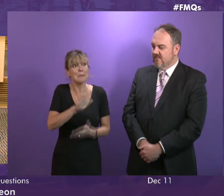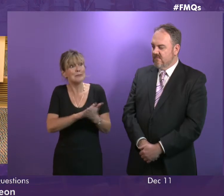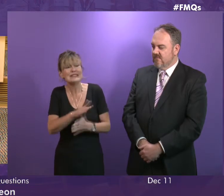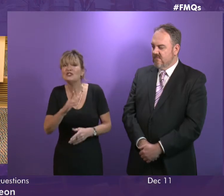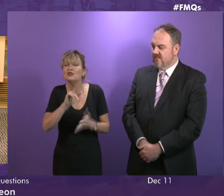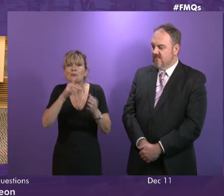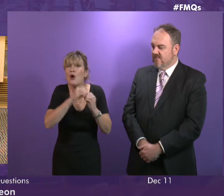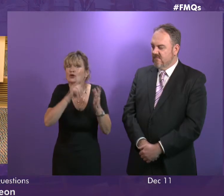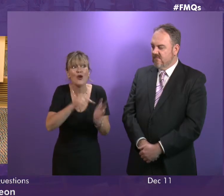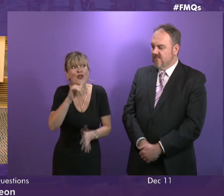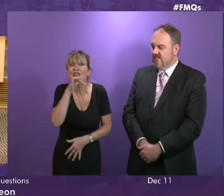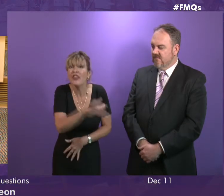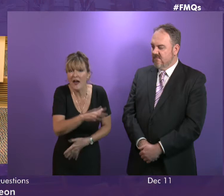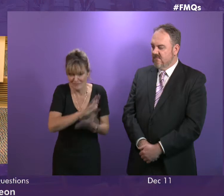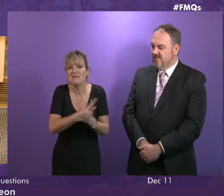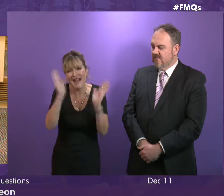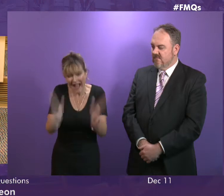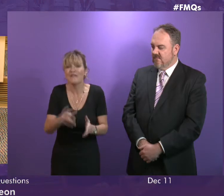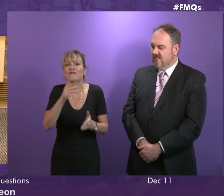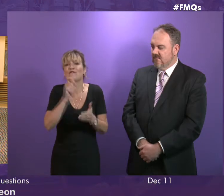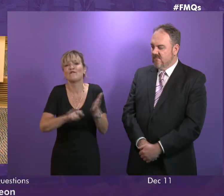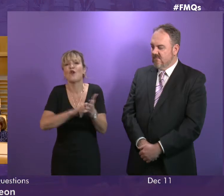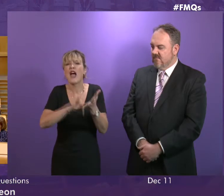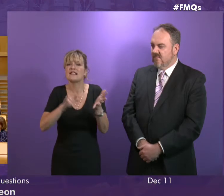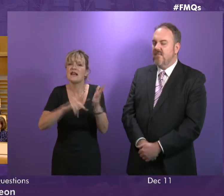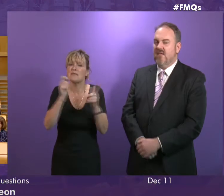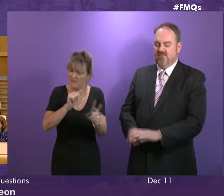SNP for a better, brighter future for Scotland.